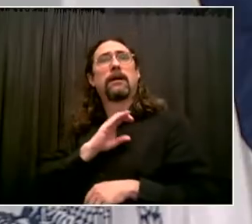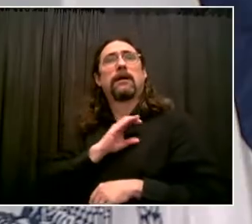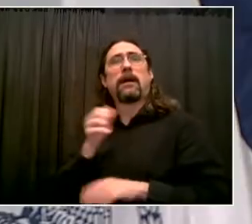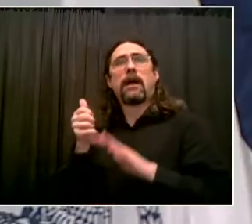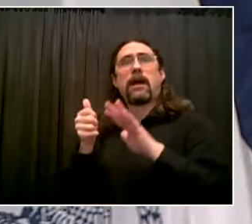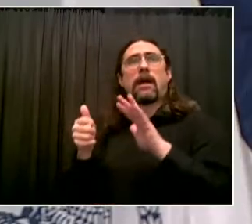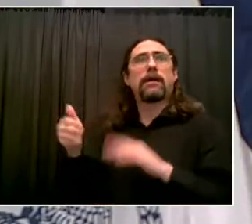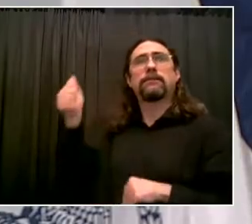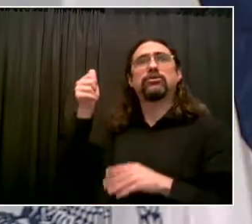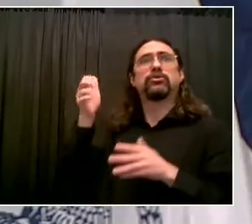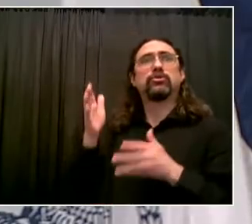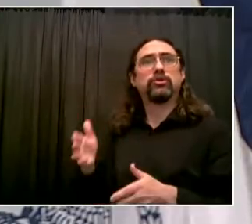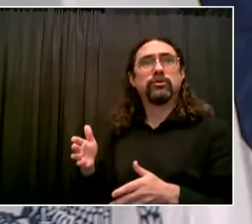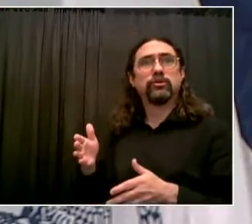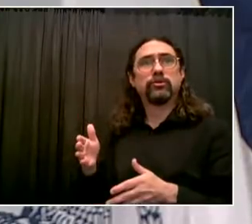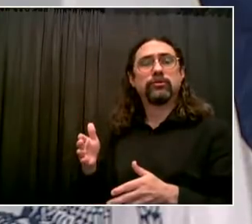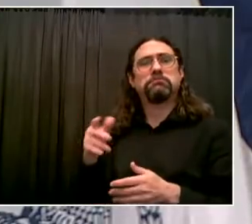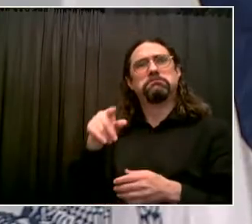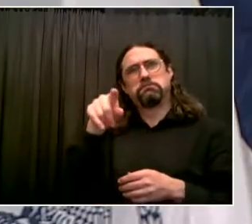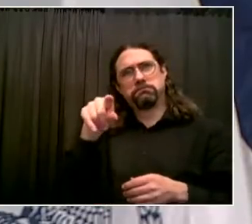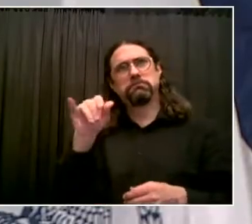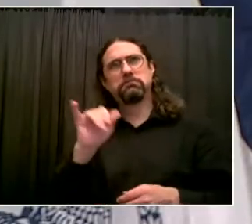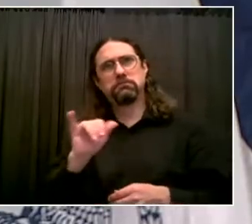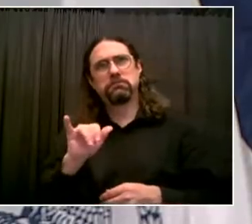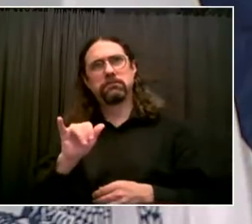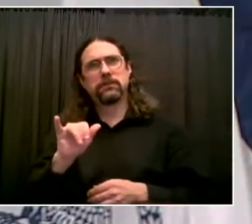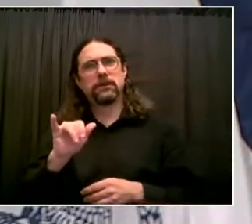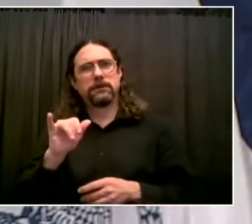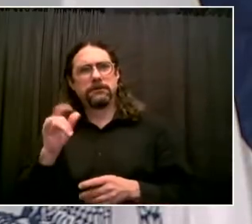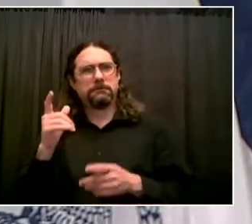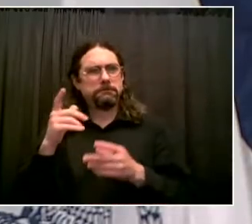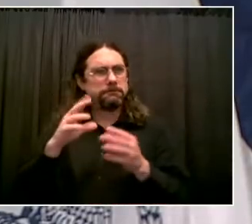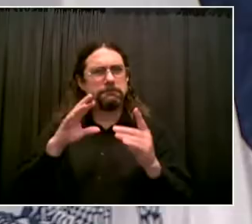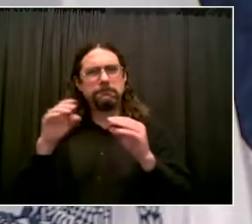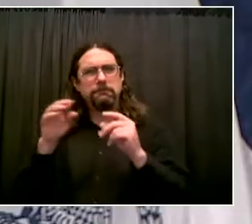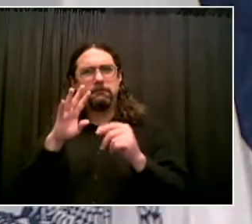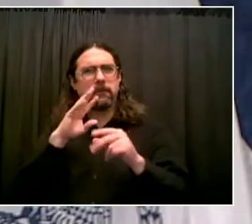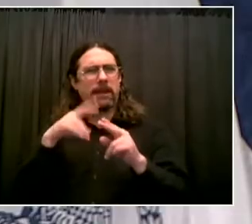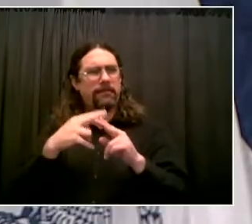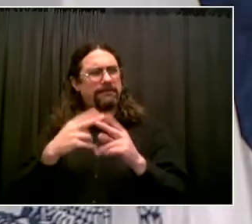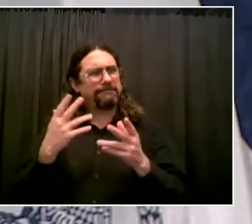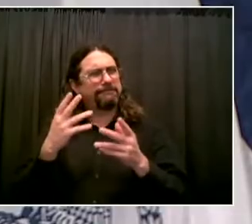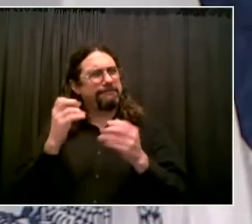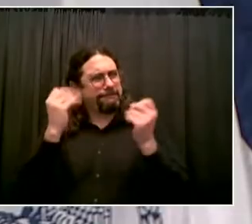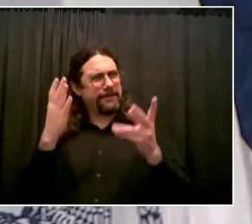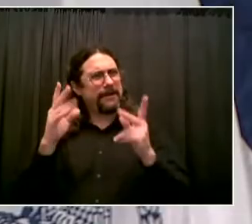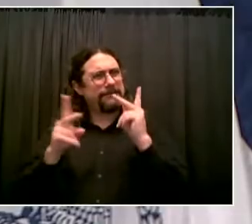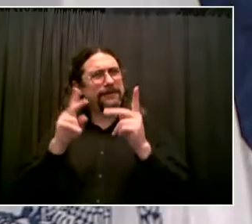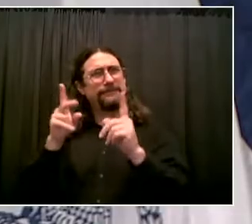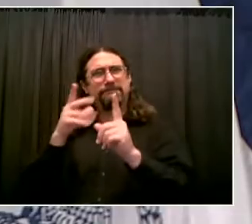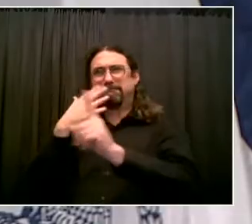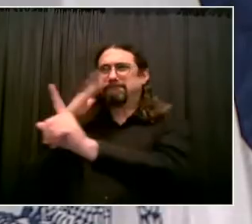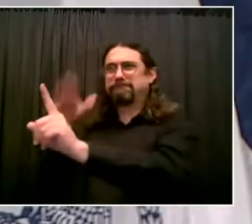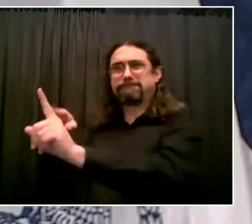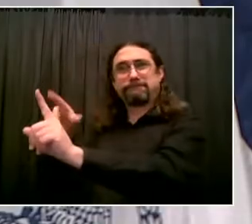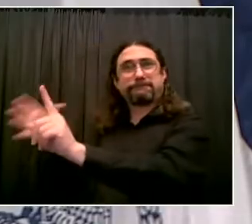ABOUT IS THE FACT THAT AS OSON ASYOU ARREST PEOPLE THEY SEEM TO BE PUT BACK ON THE